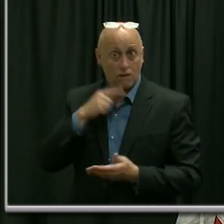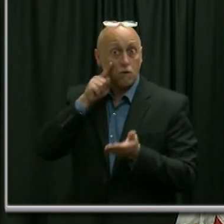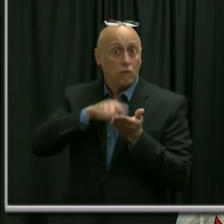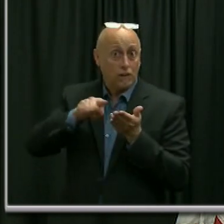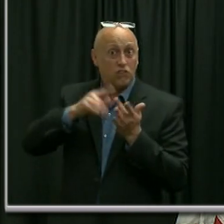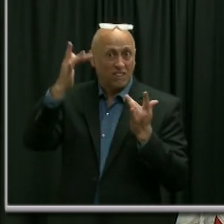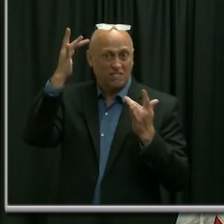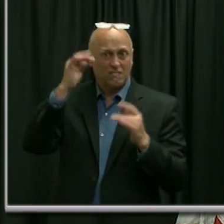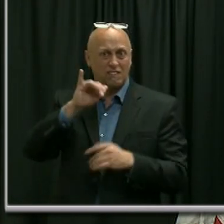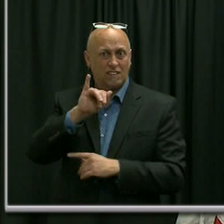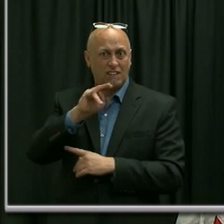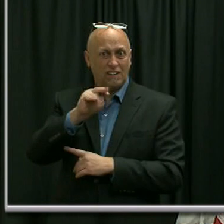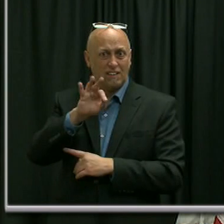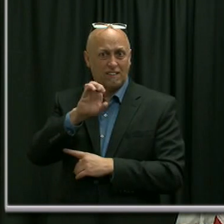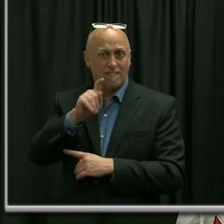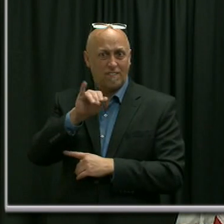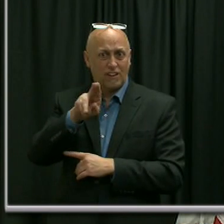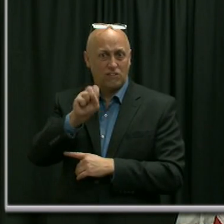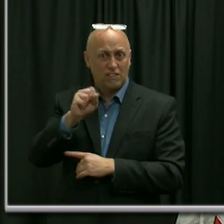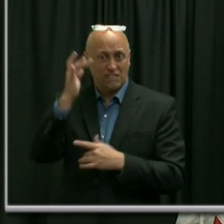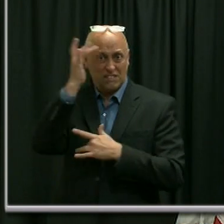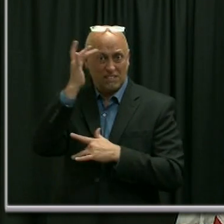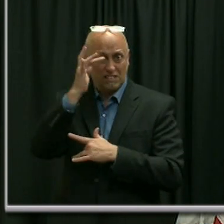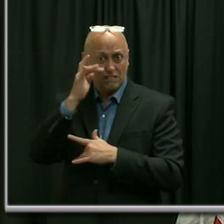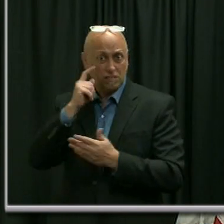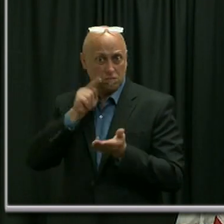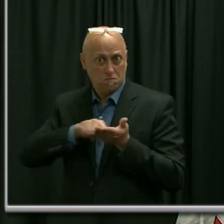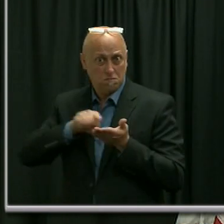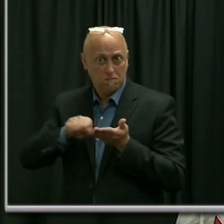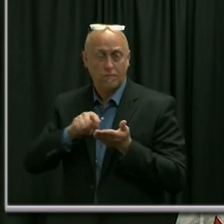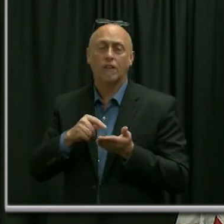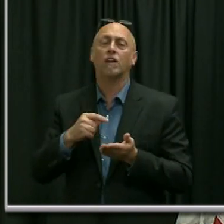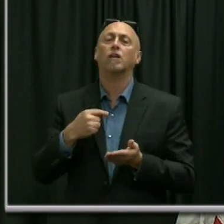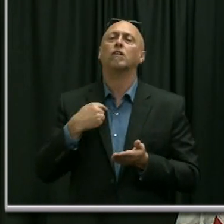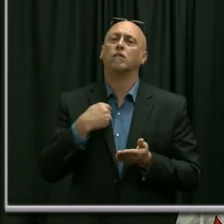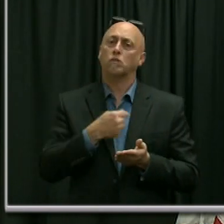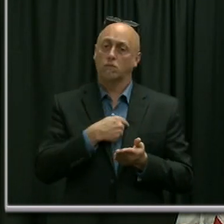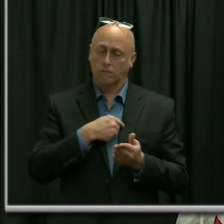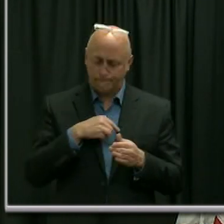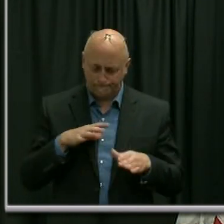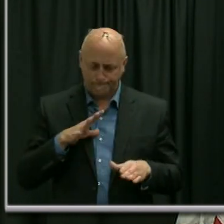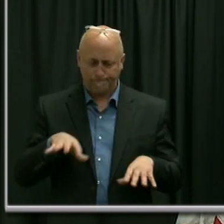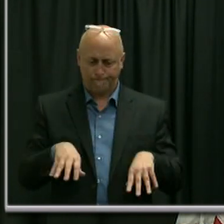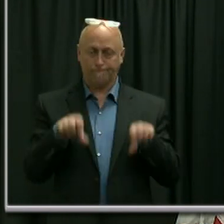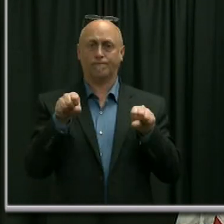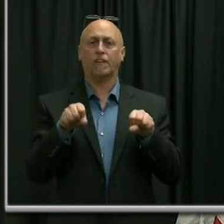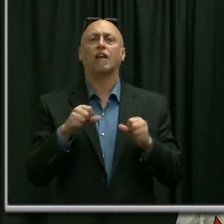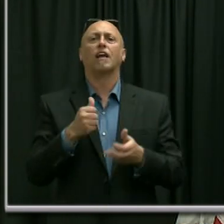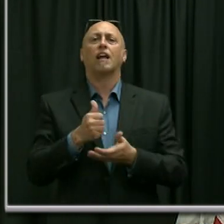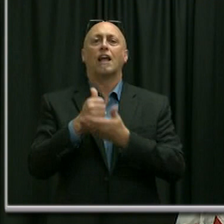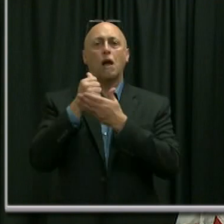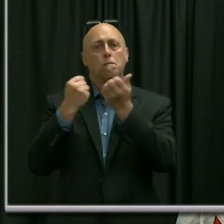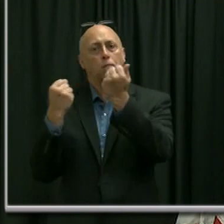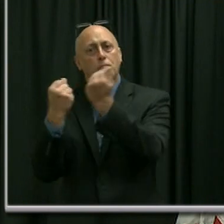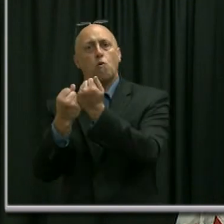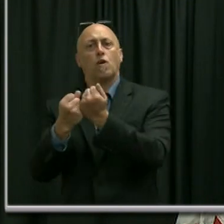PERSONALLY AS AN INFECTIOUS DISEASE RESEARCHER. THAT IF WE DO THIS. WE'LL KEEP THE HEALTH